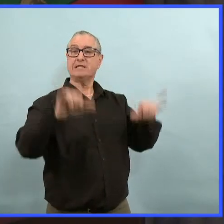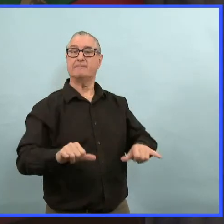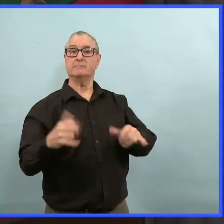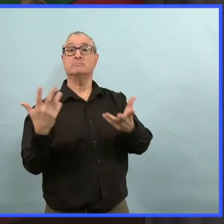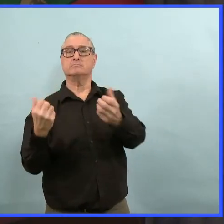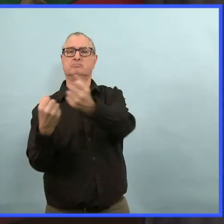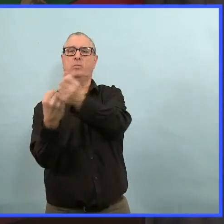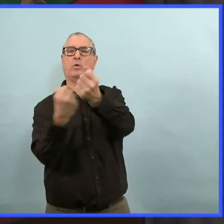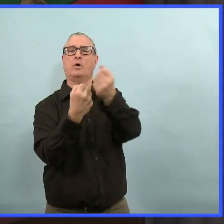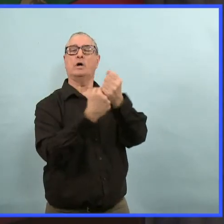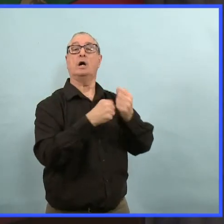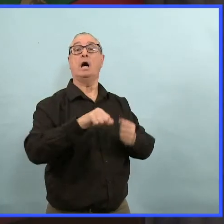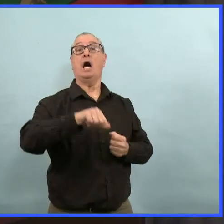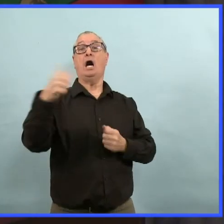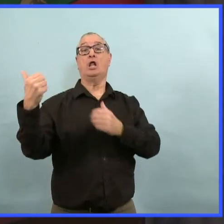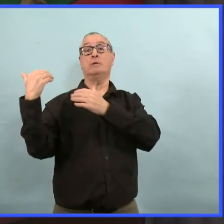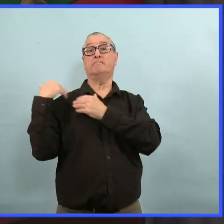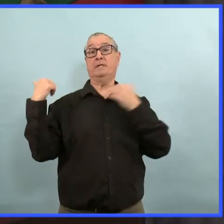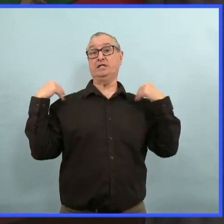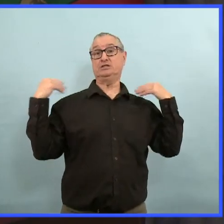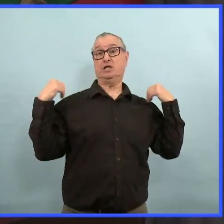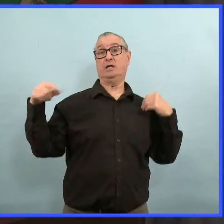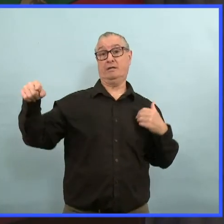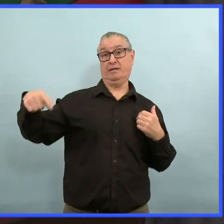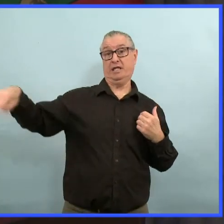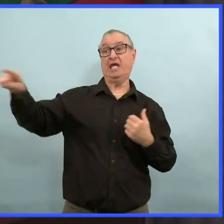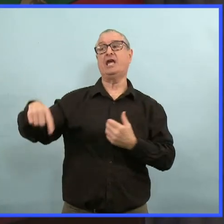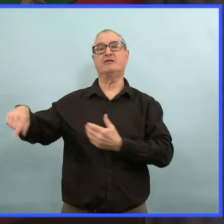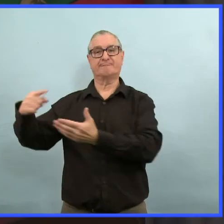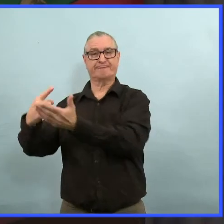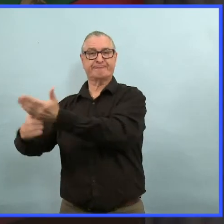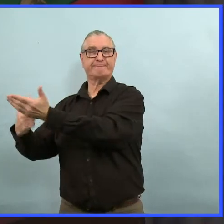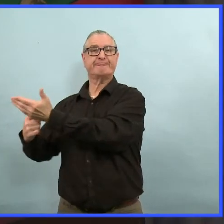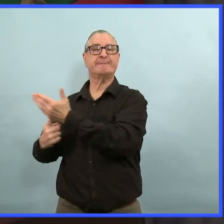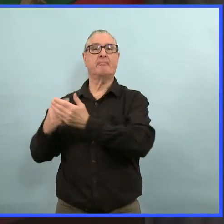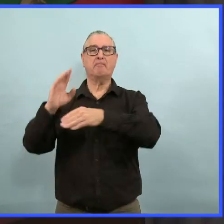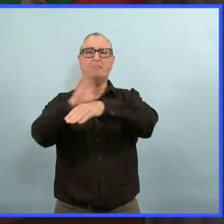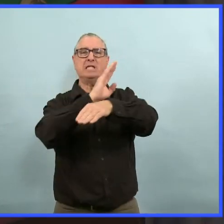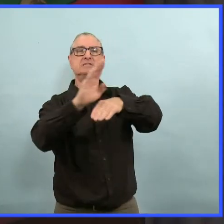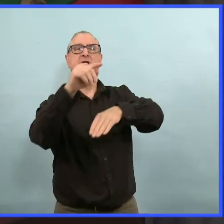about what their needs are and our government is as the premier has said many times that